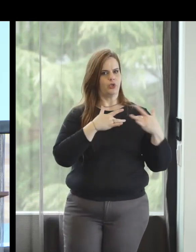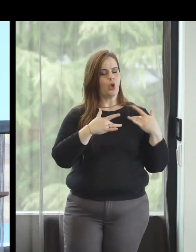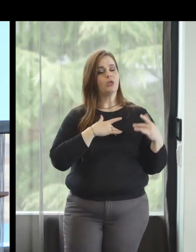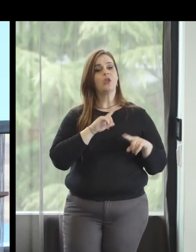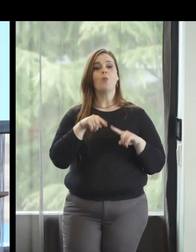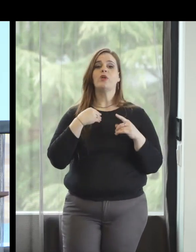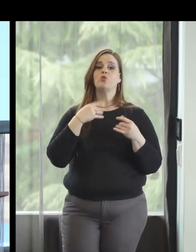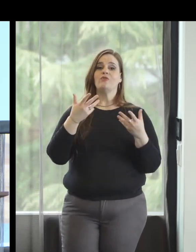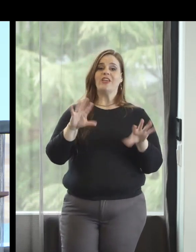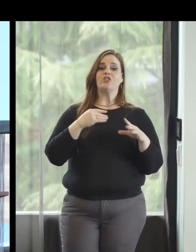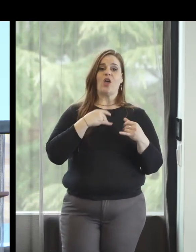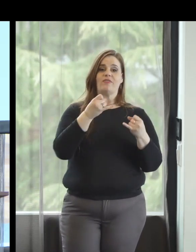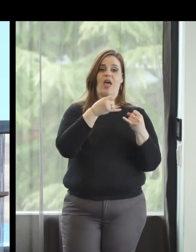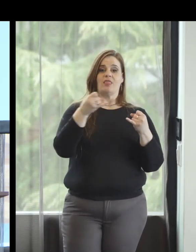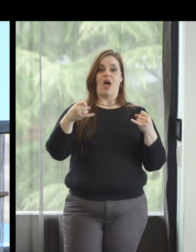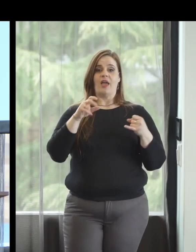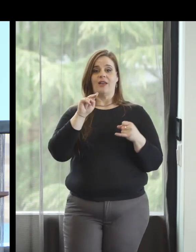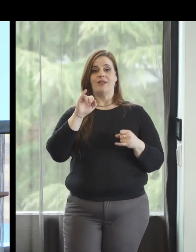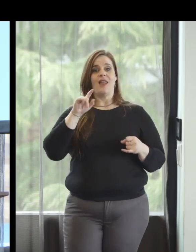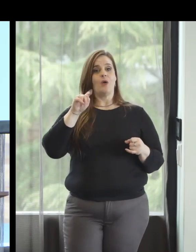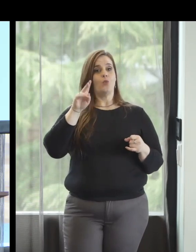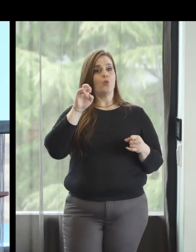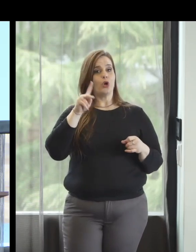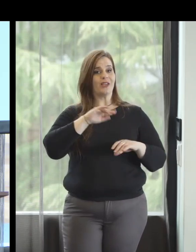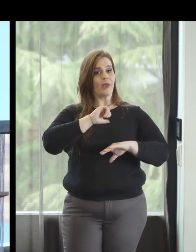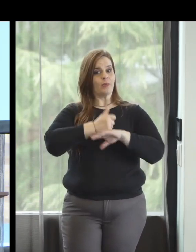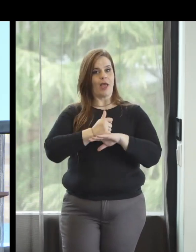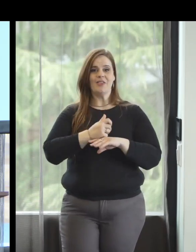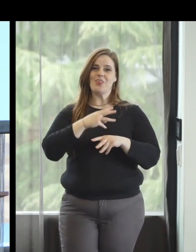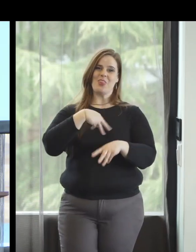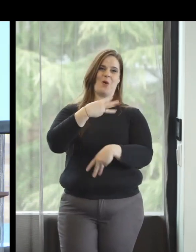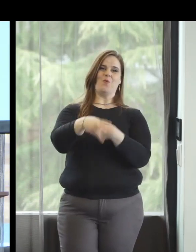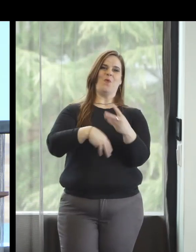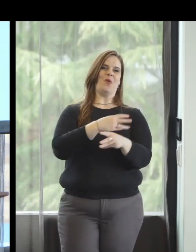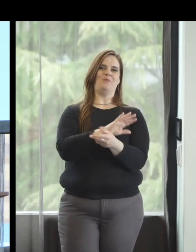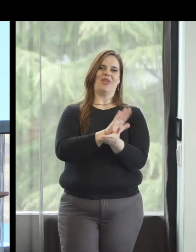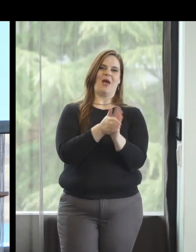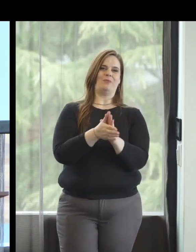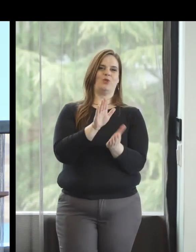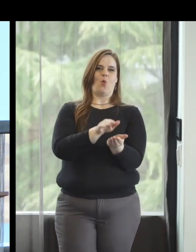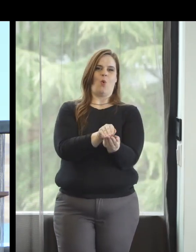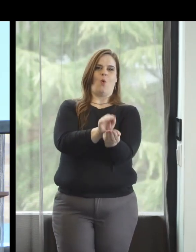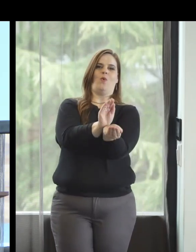network in place, the world is your oyster. So and